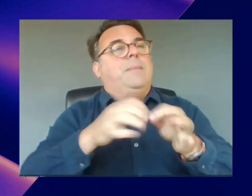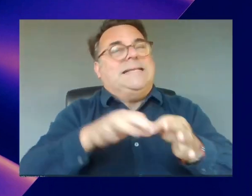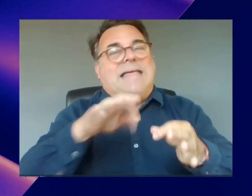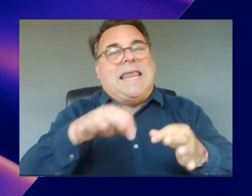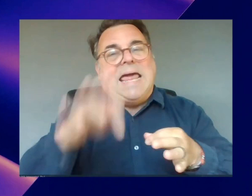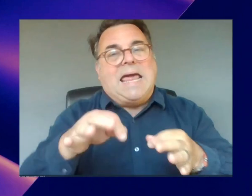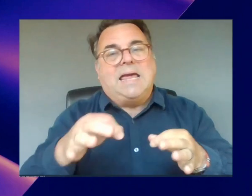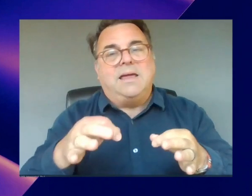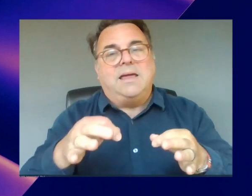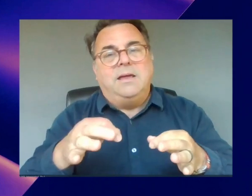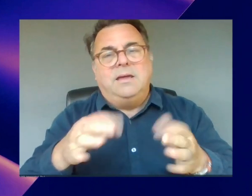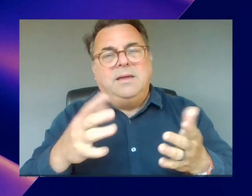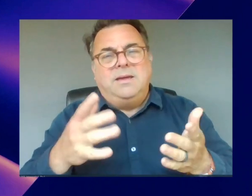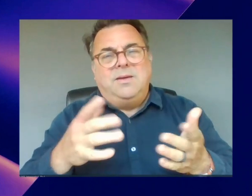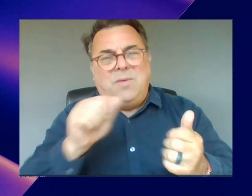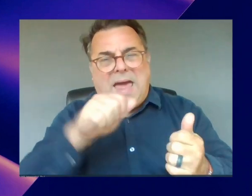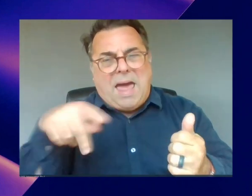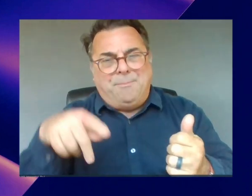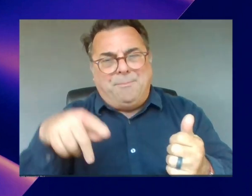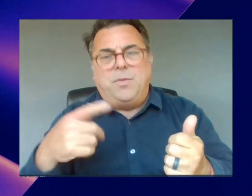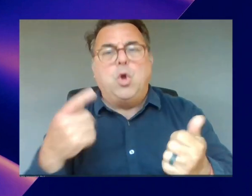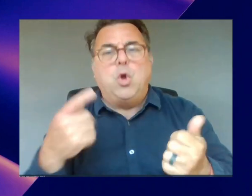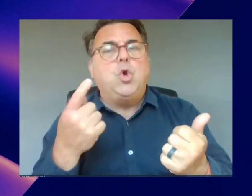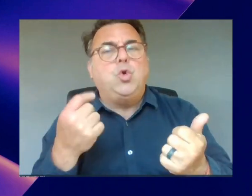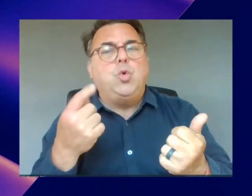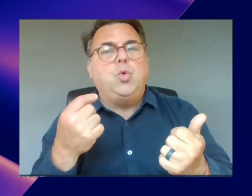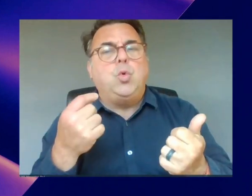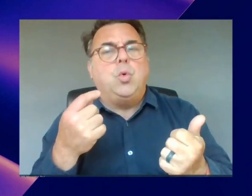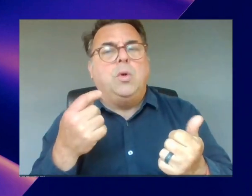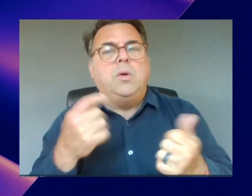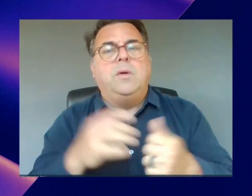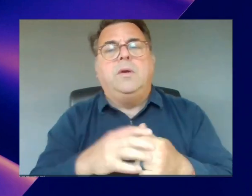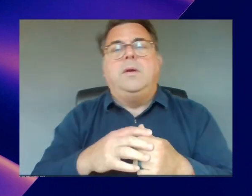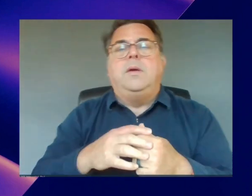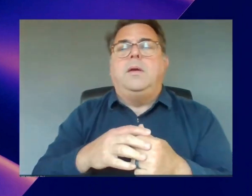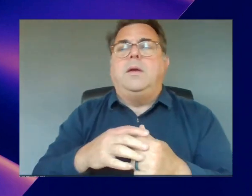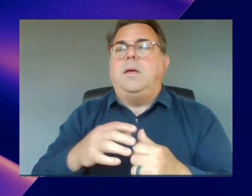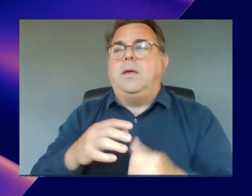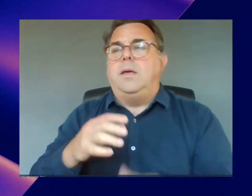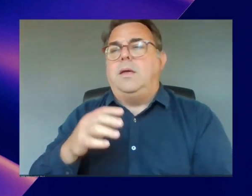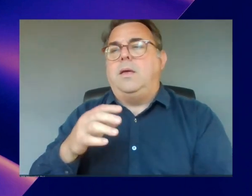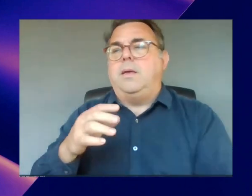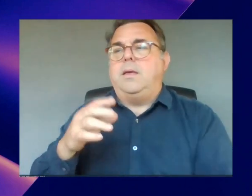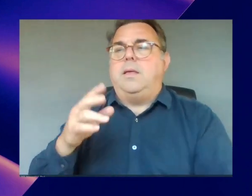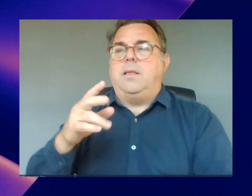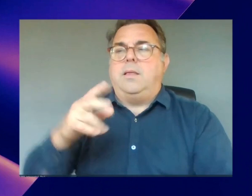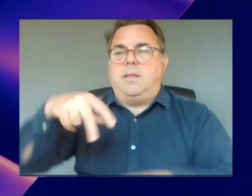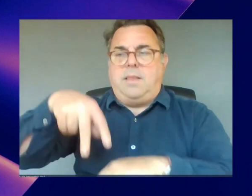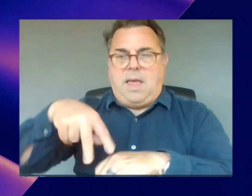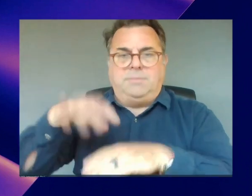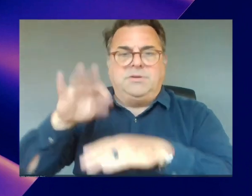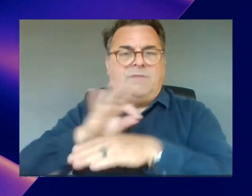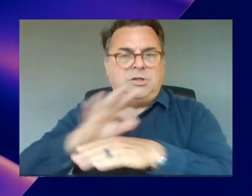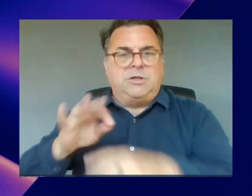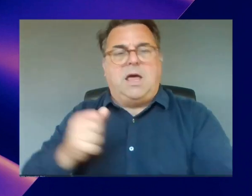I think that's one of the best questions to ask. Lambda function, I think I love Lambda functions. I've coded on it quite a lot. And what I wanna point out over there is